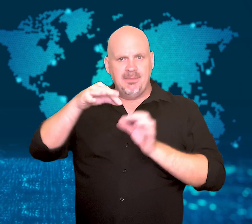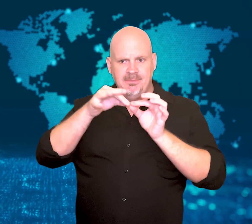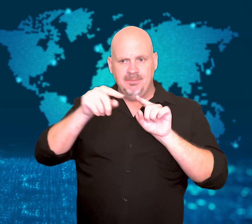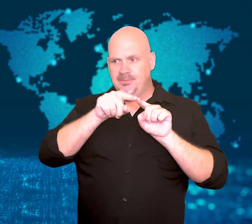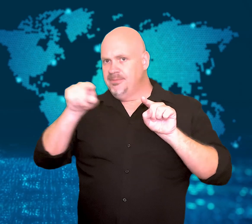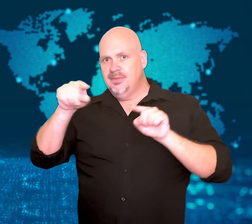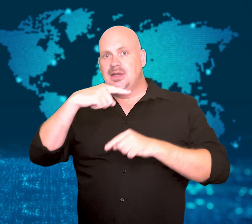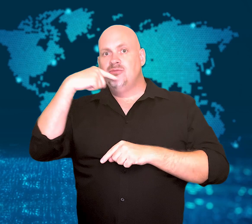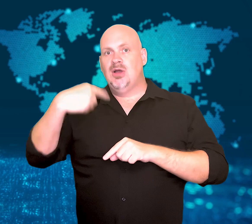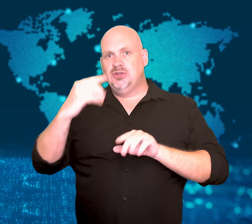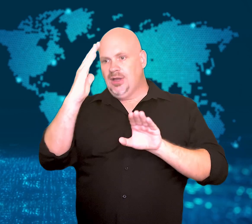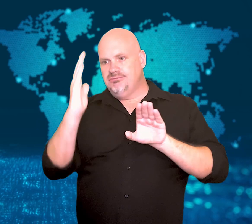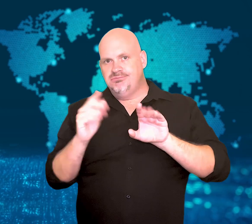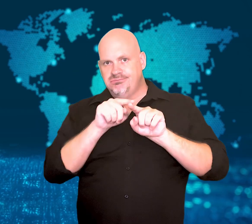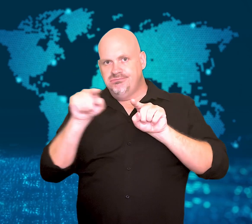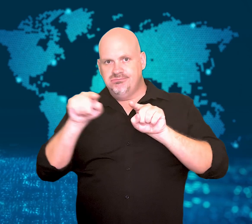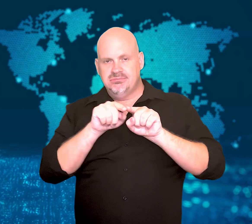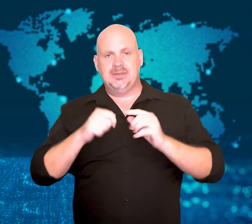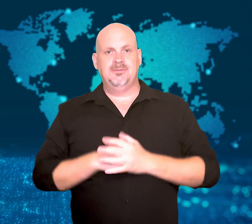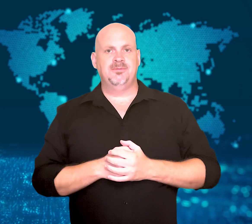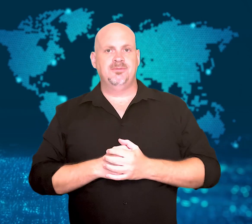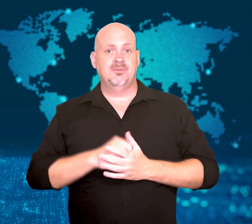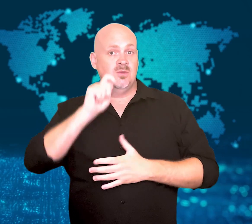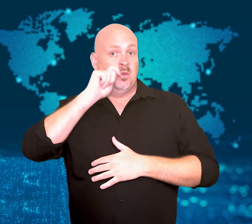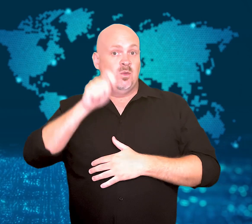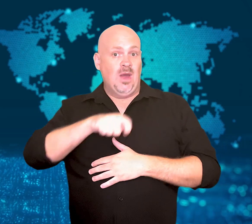from Russia's border.